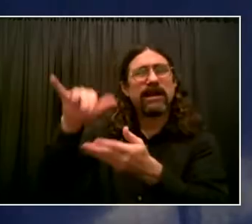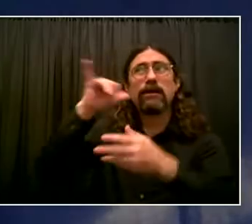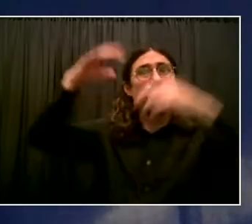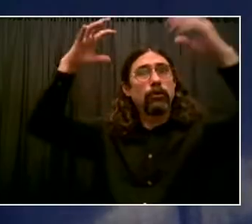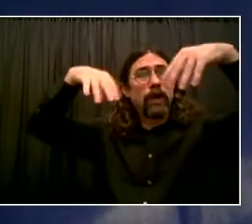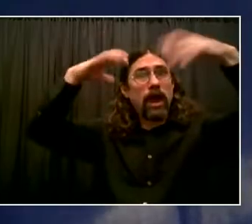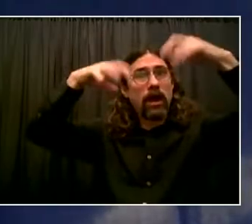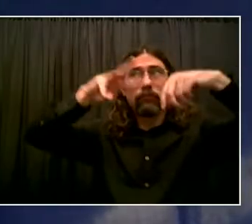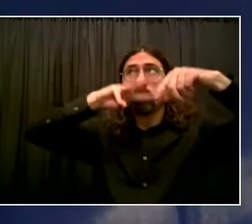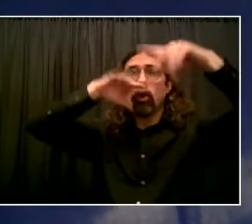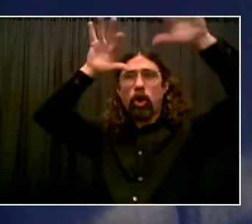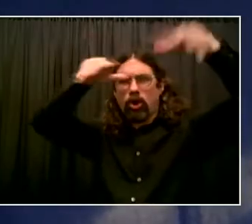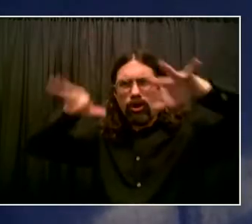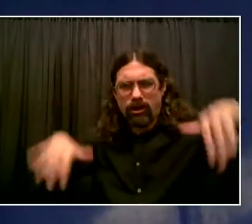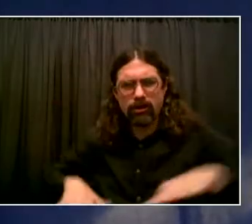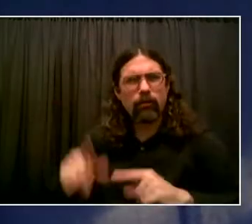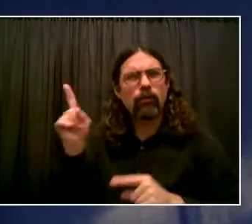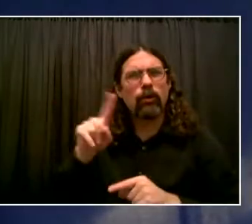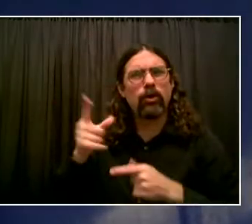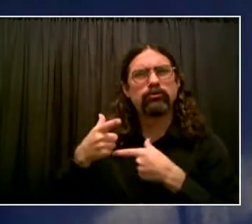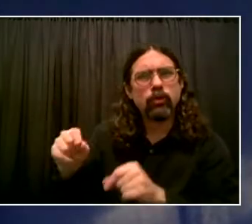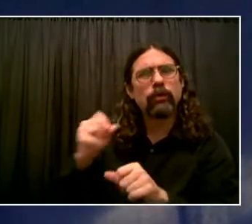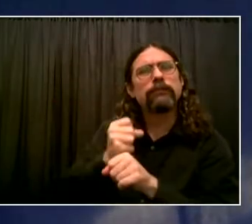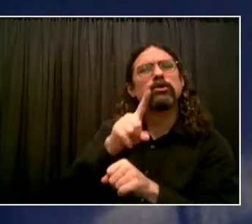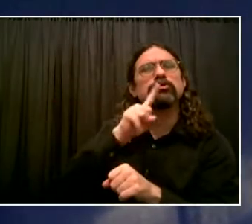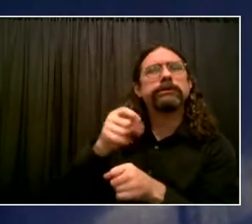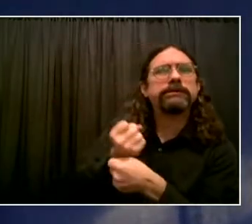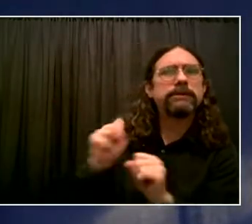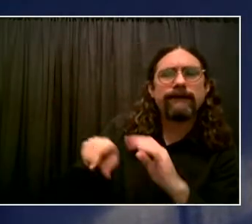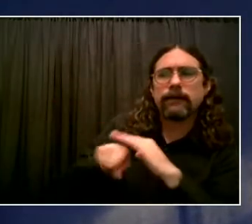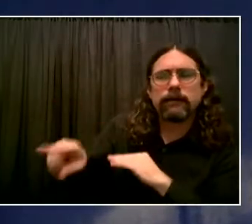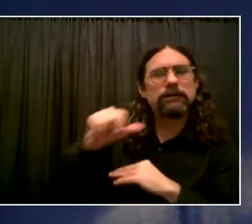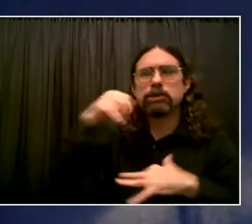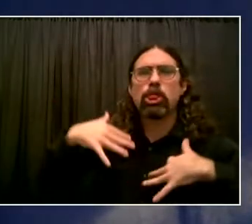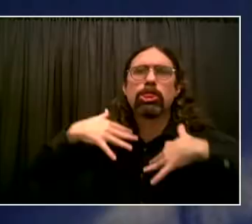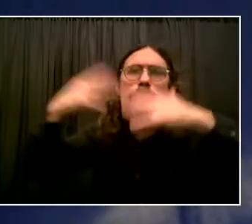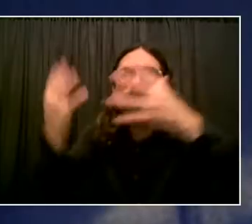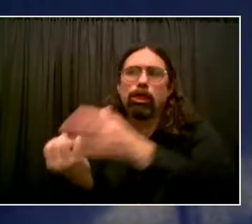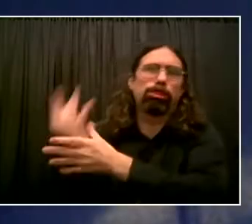STORM WATER RULE AND TO PREVENT POLLUTION INTO